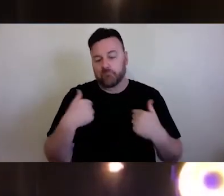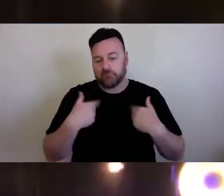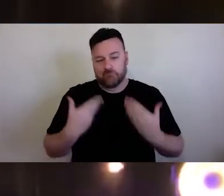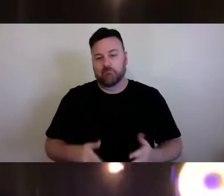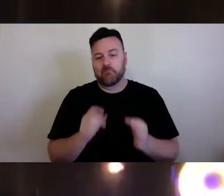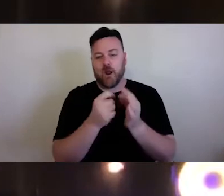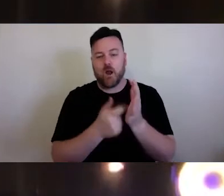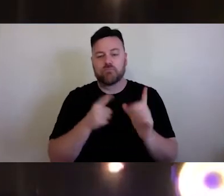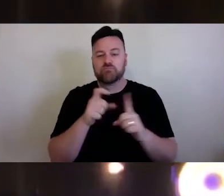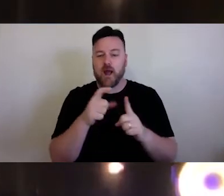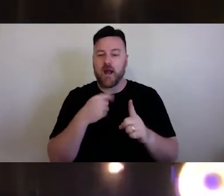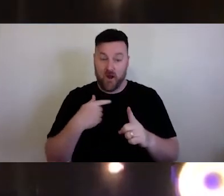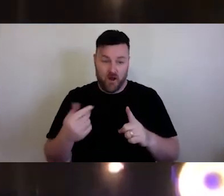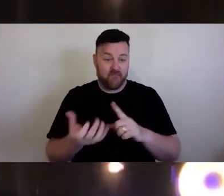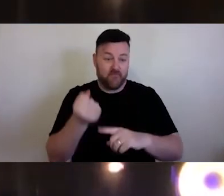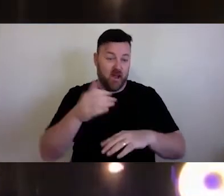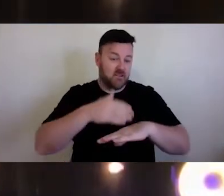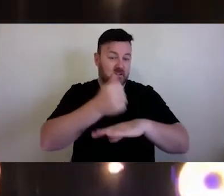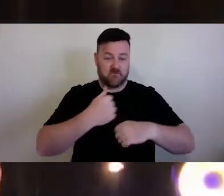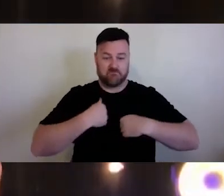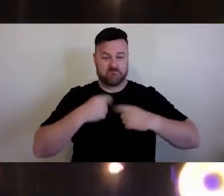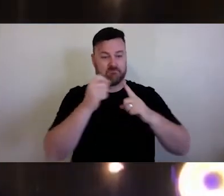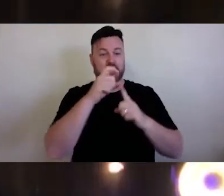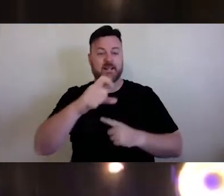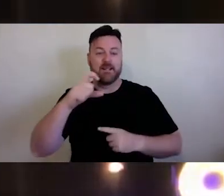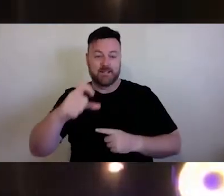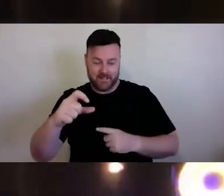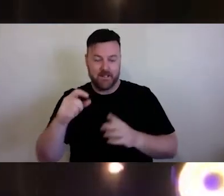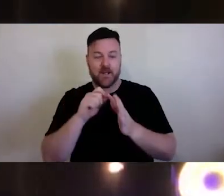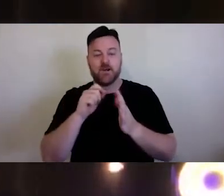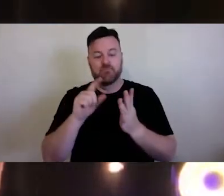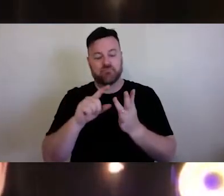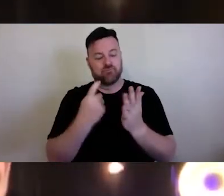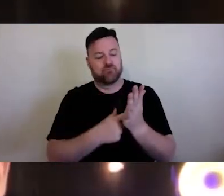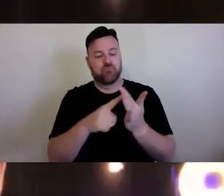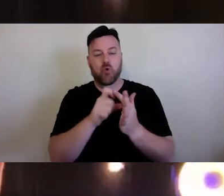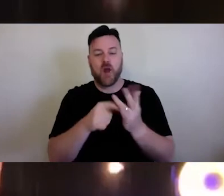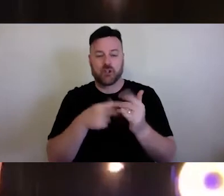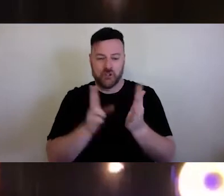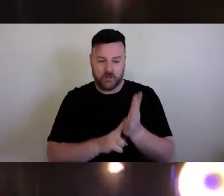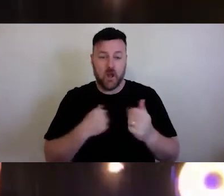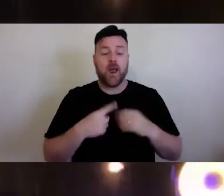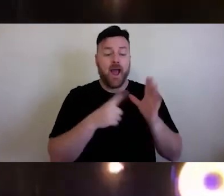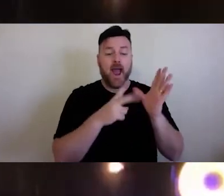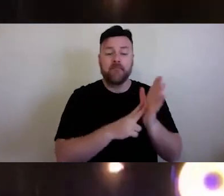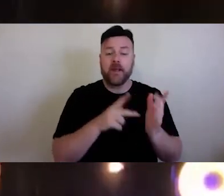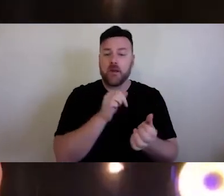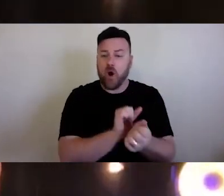director here and founder of PCC Productions based in South Hedland and we do paudo and visual hire all over the regions, event management